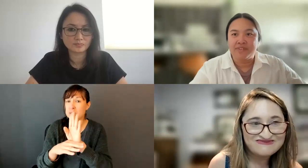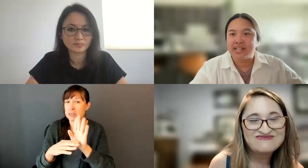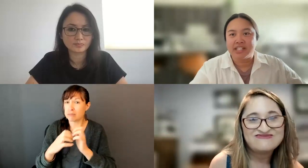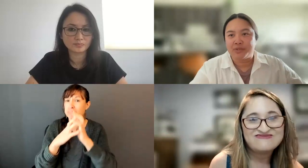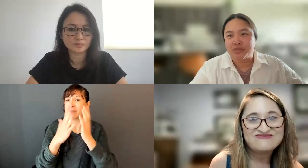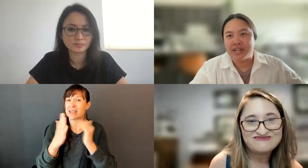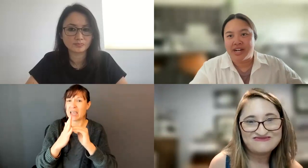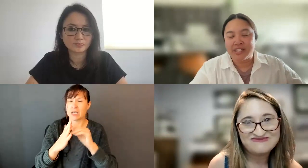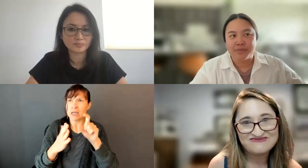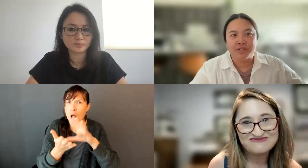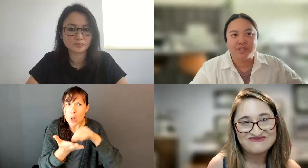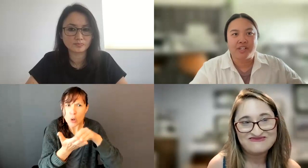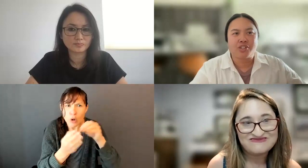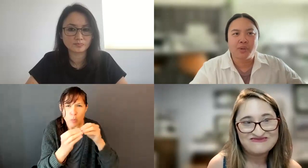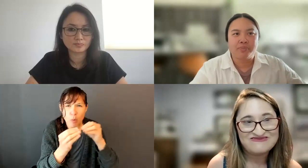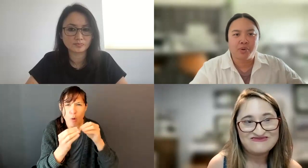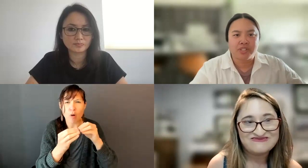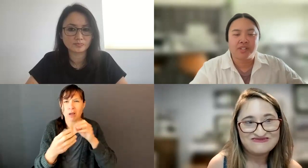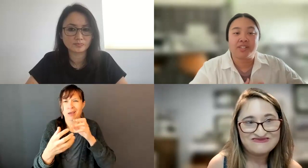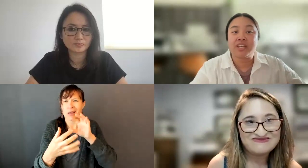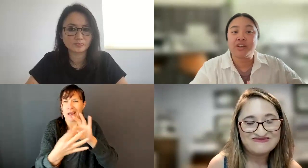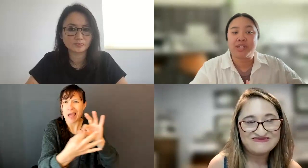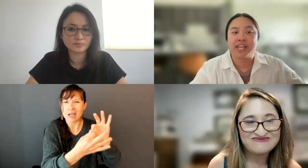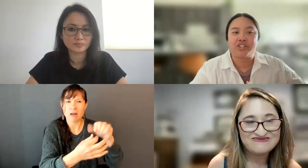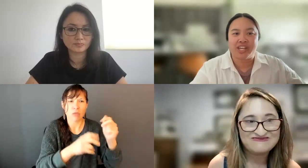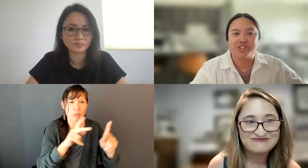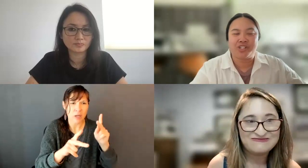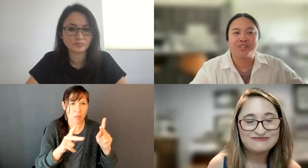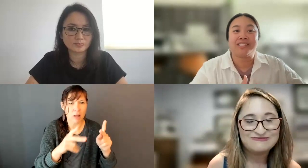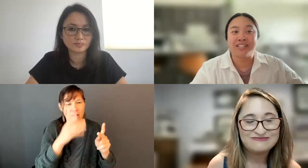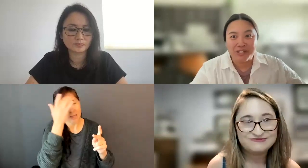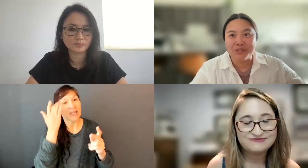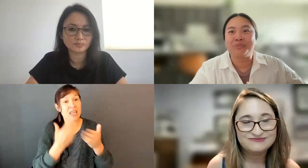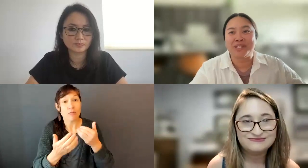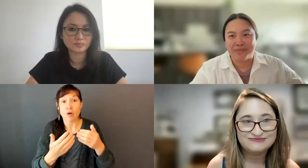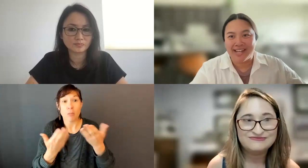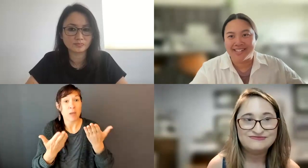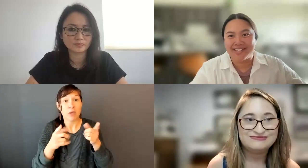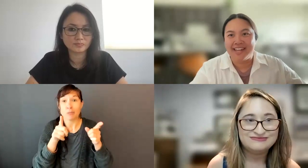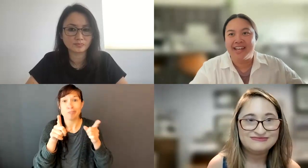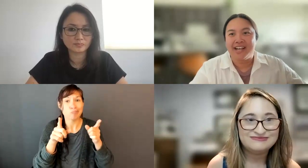Even as subject matter experts, it's so important to continue that education, to continue to be the best.